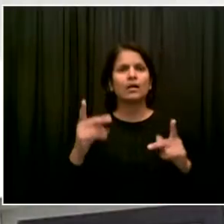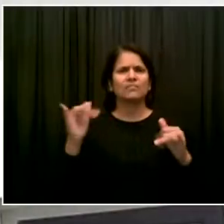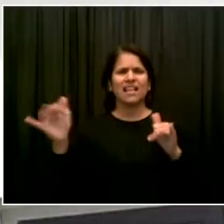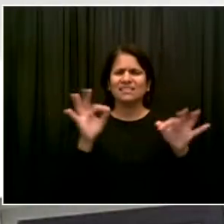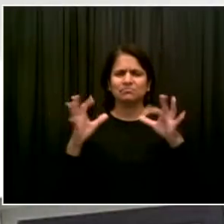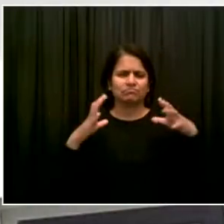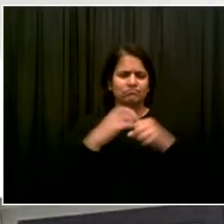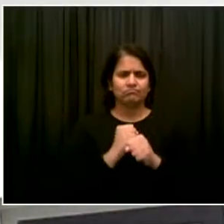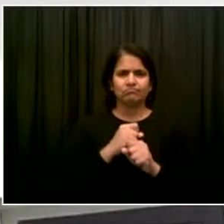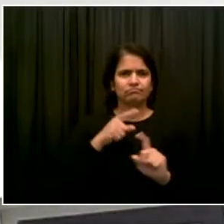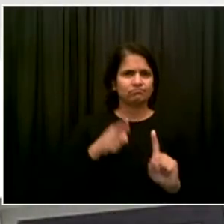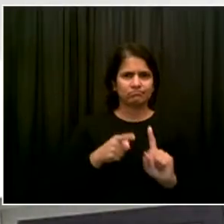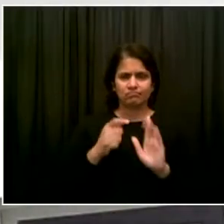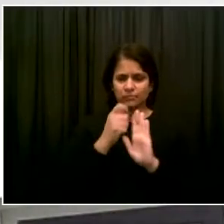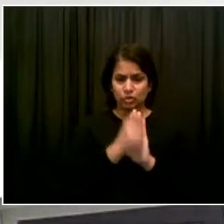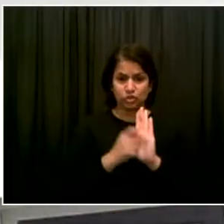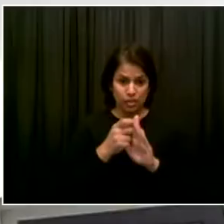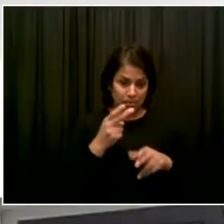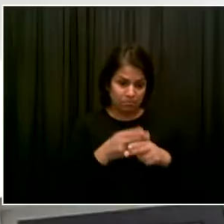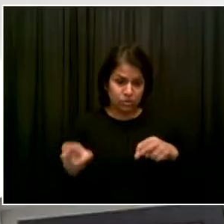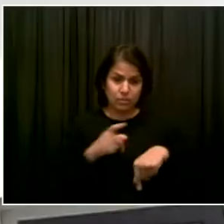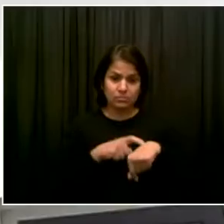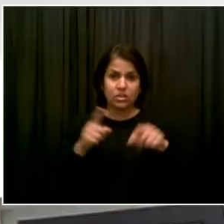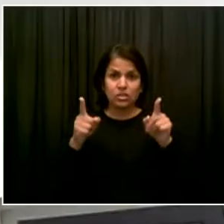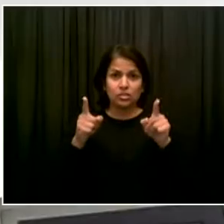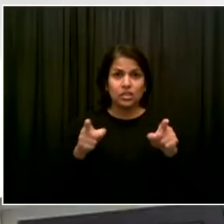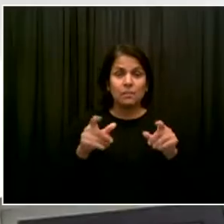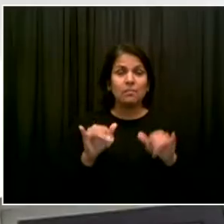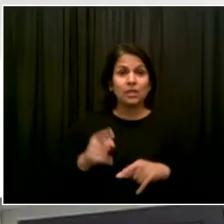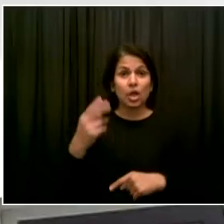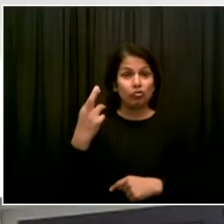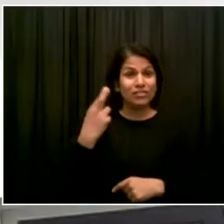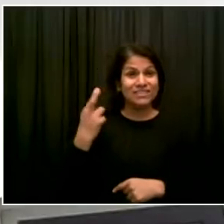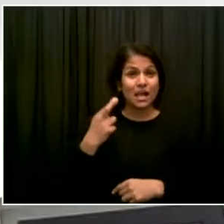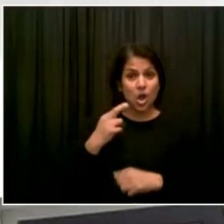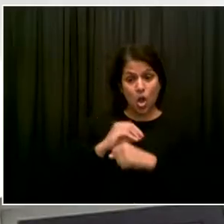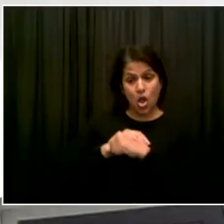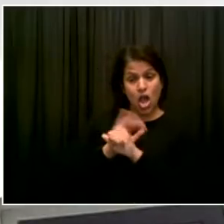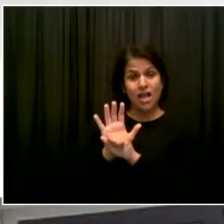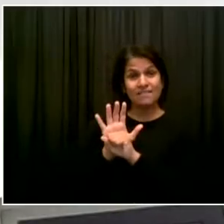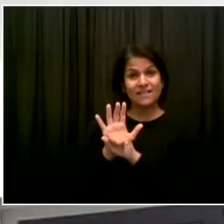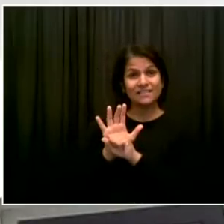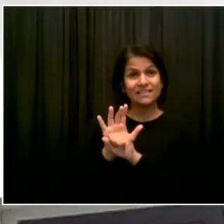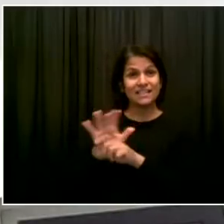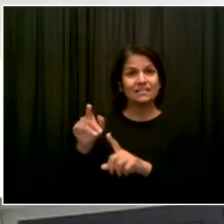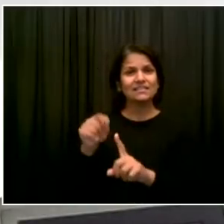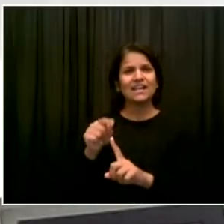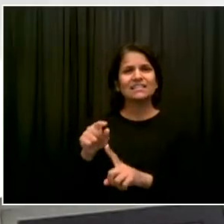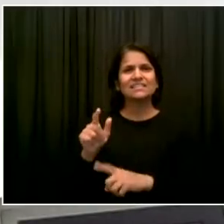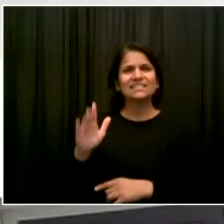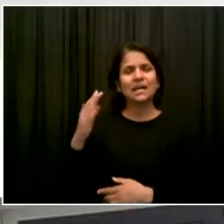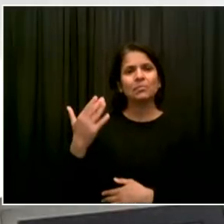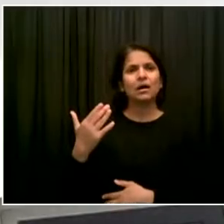GRANTED TO YOU. IN TERMS OF SHORT-TERM, FOR RSEAO NSTHAT NO